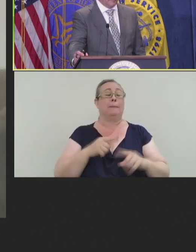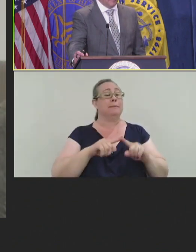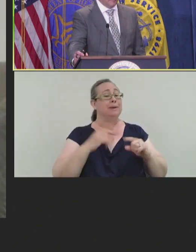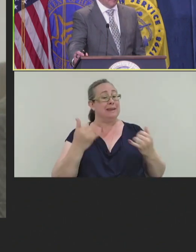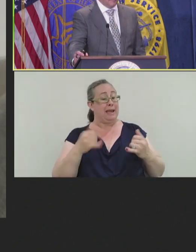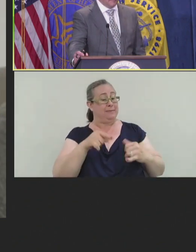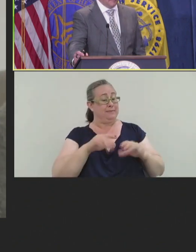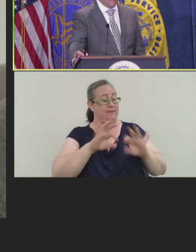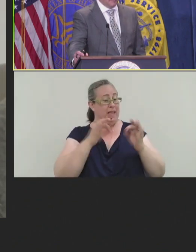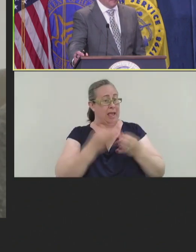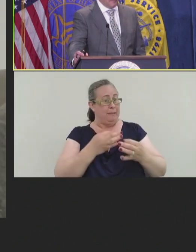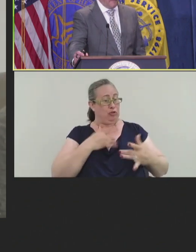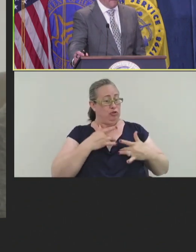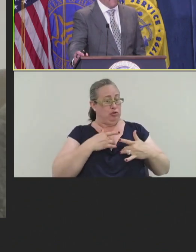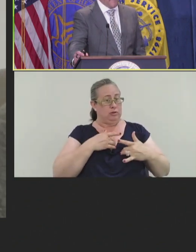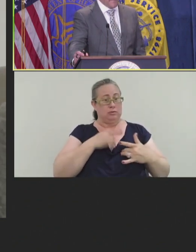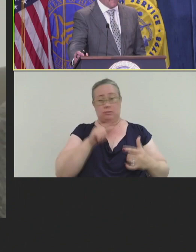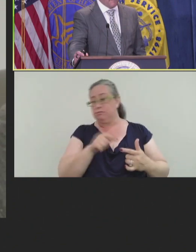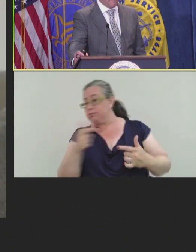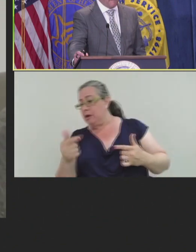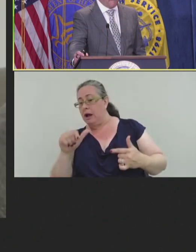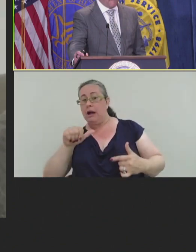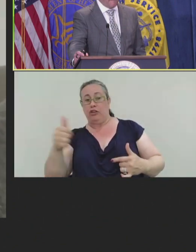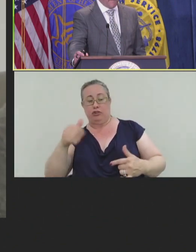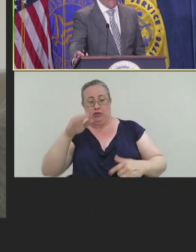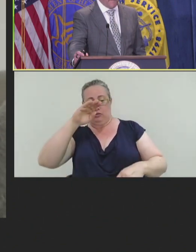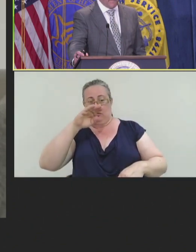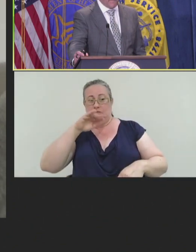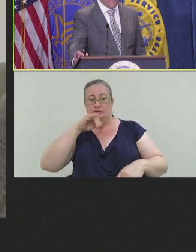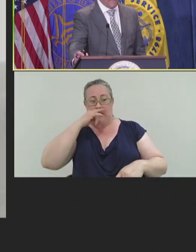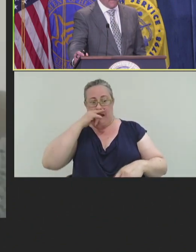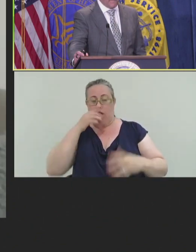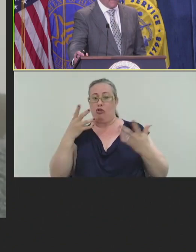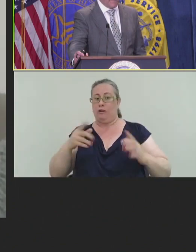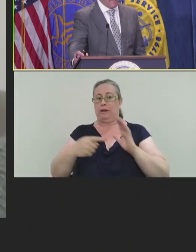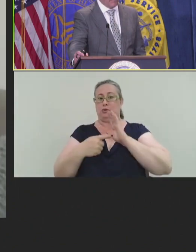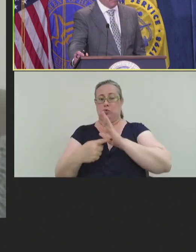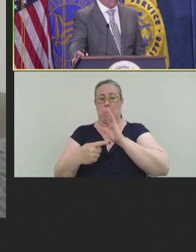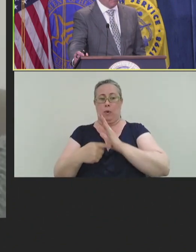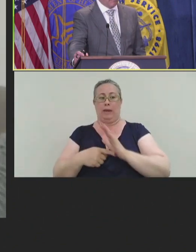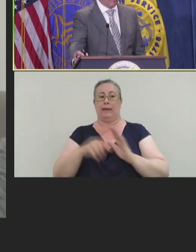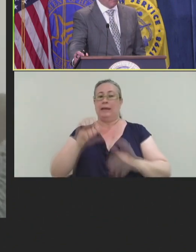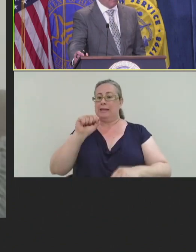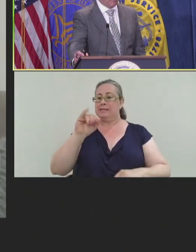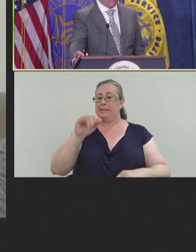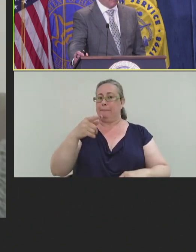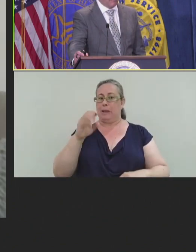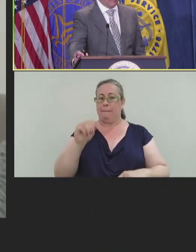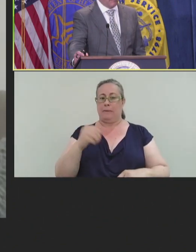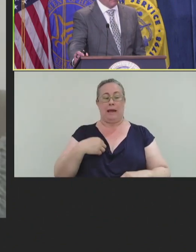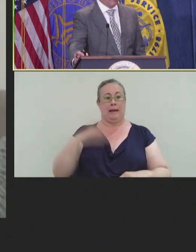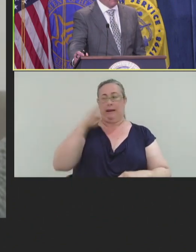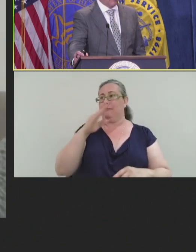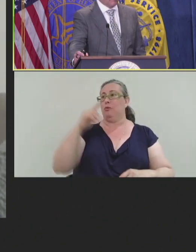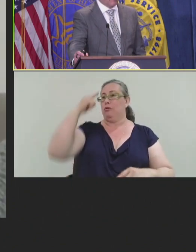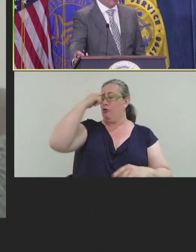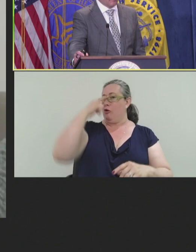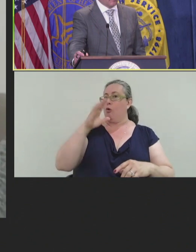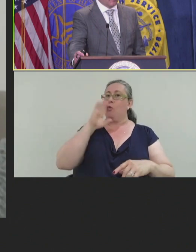is turning to their other child who's already showing symptoms as well. Jessica Coletti: I never would've thought we would -- came back positive for measles. And now,